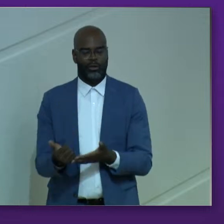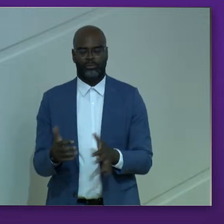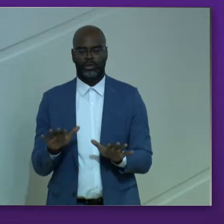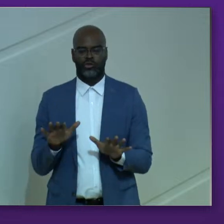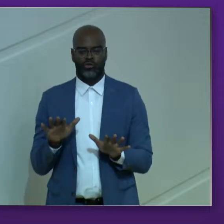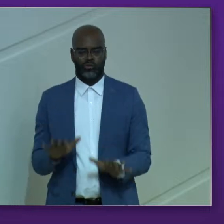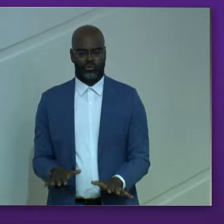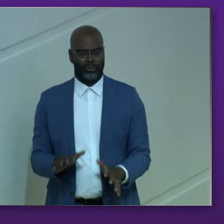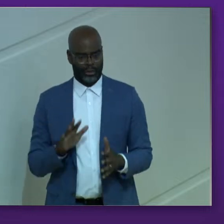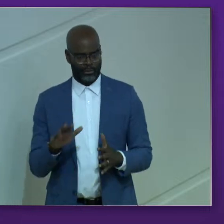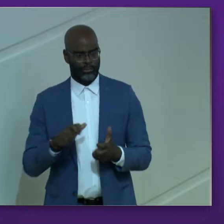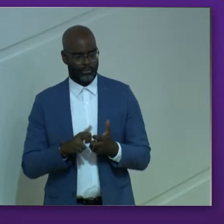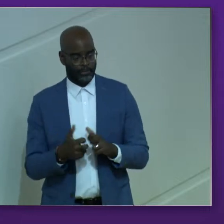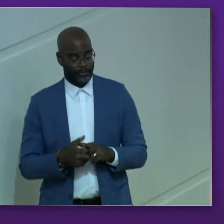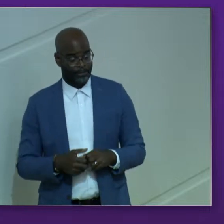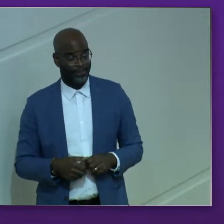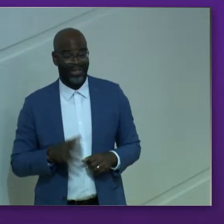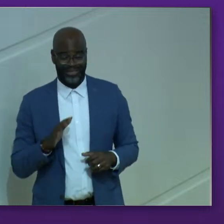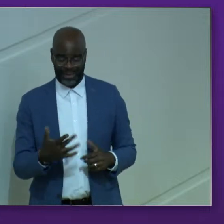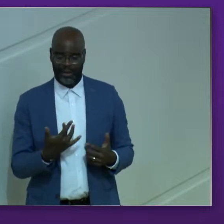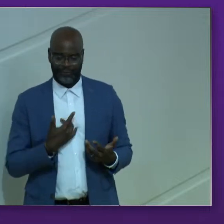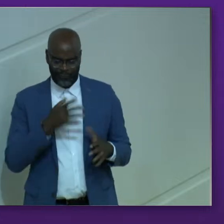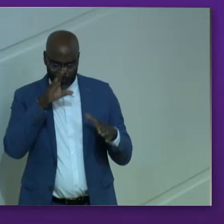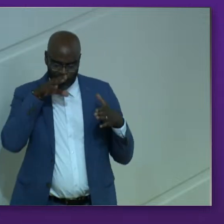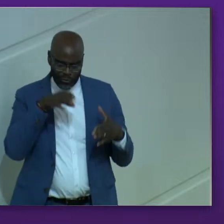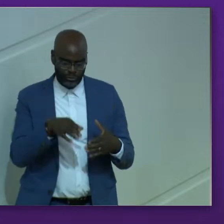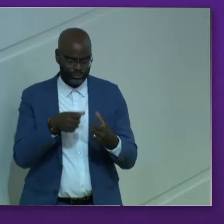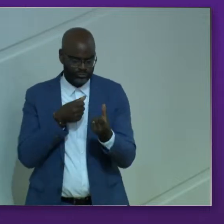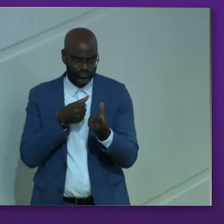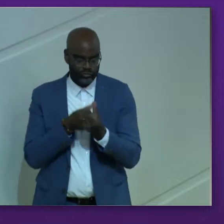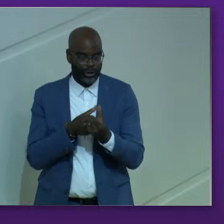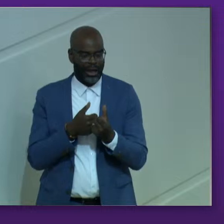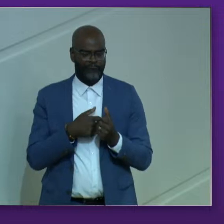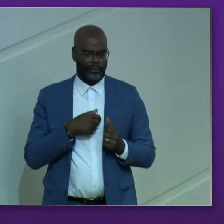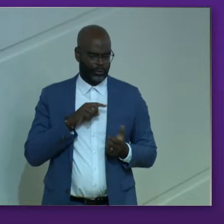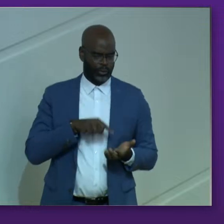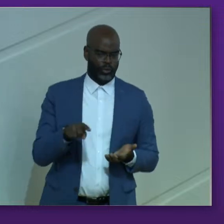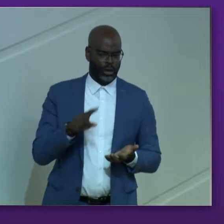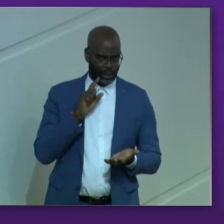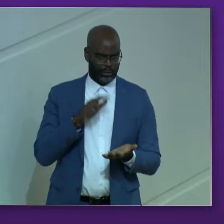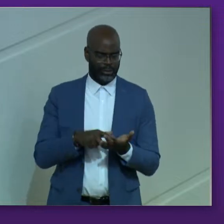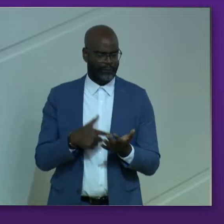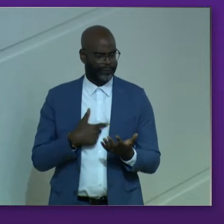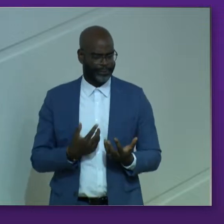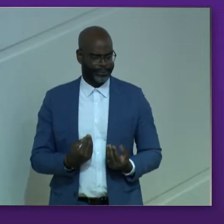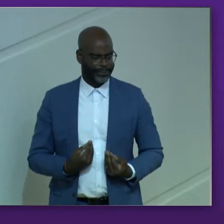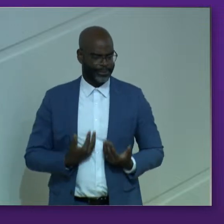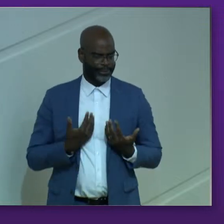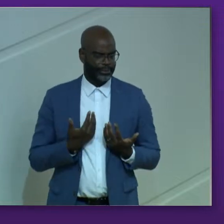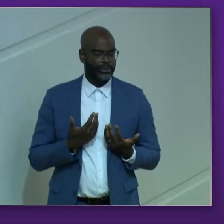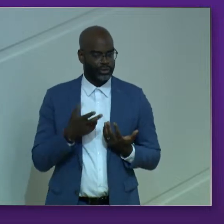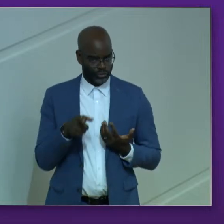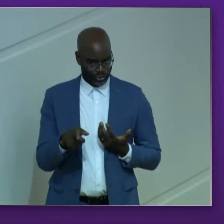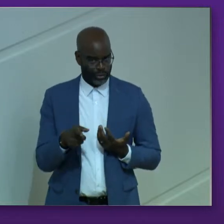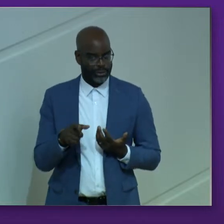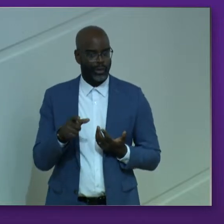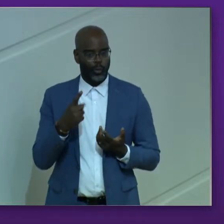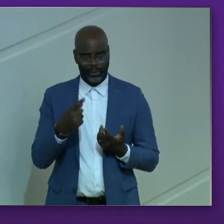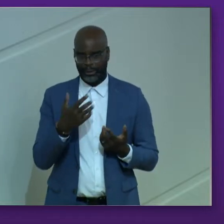AND SHE WAS COMPLETELY READY TO TALK THINGS THROUGH WITH ME AND HELP ME SOLVE THE ISSUE.